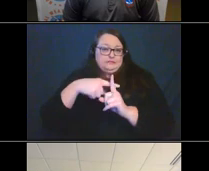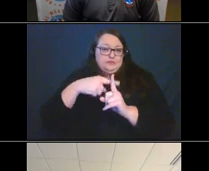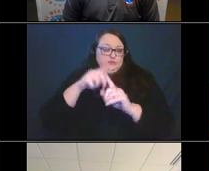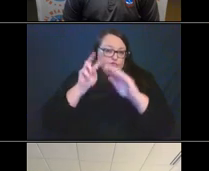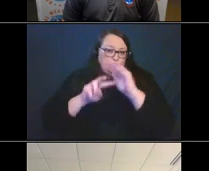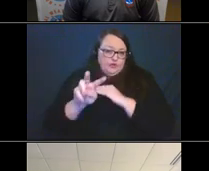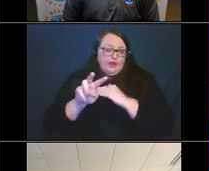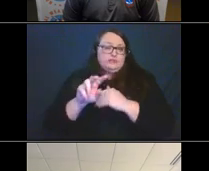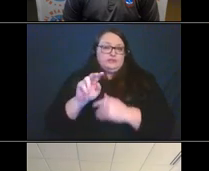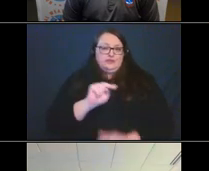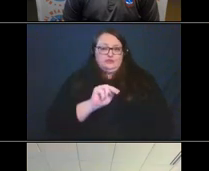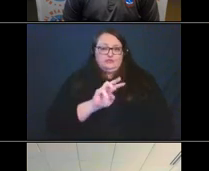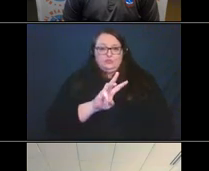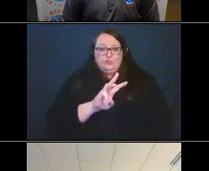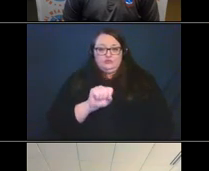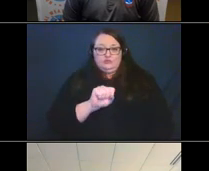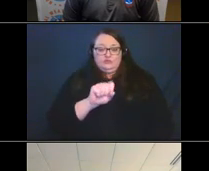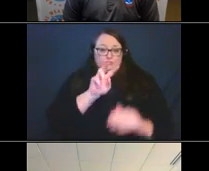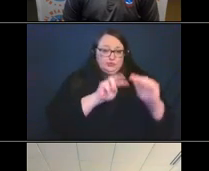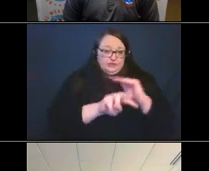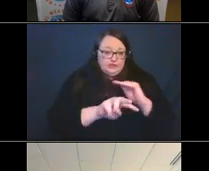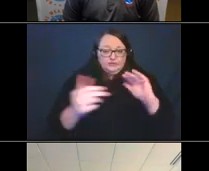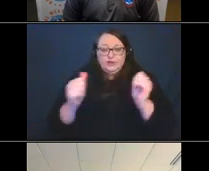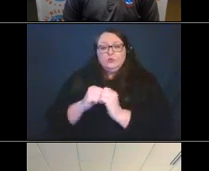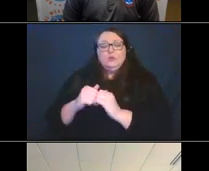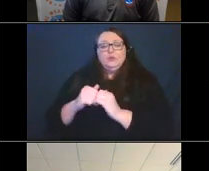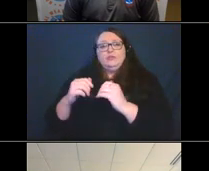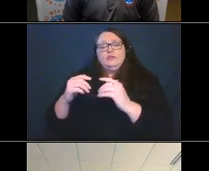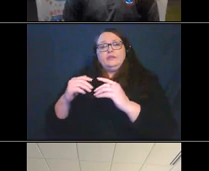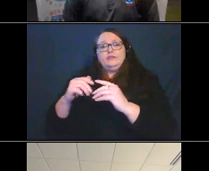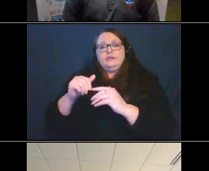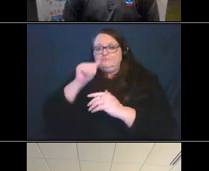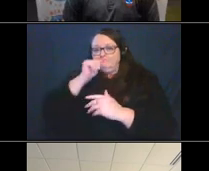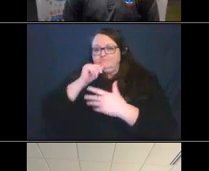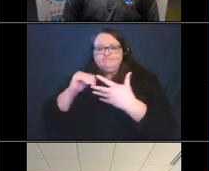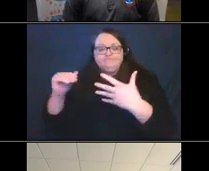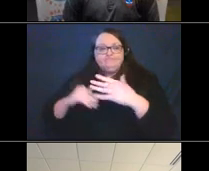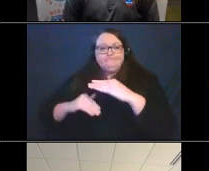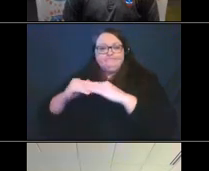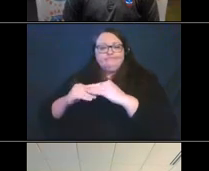and then comparing it to those threshold values, and as I mentioned with a previous question,